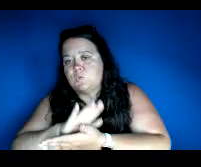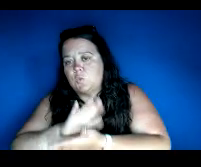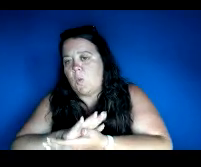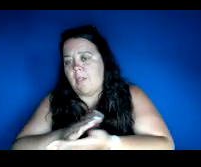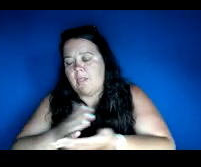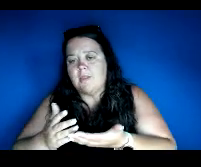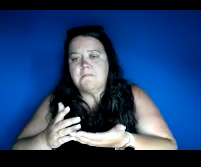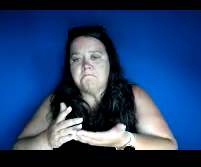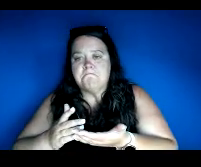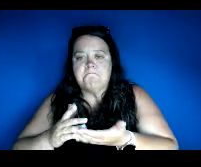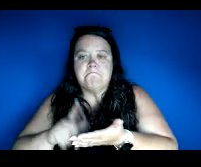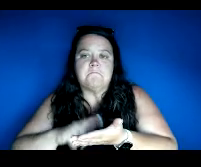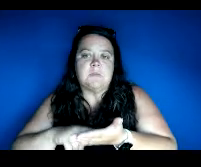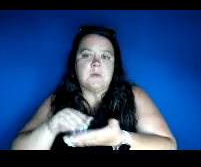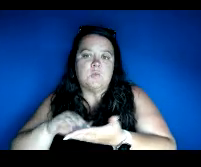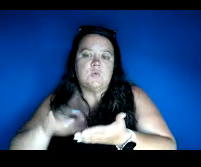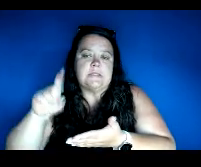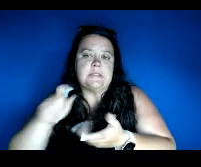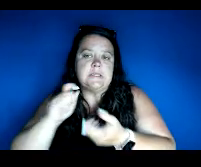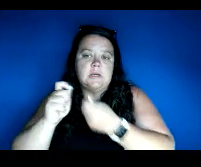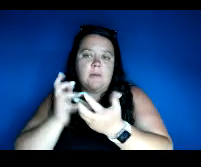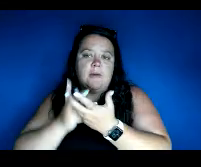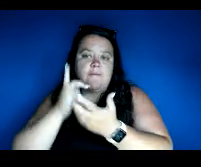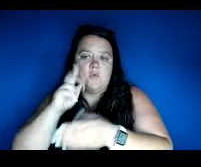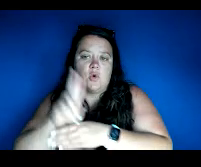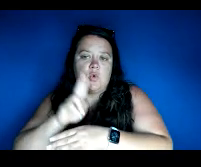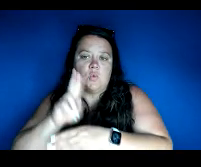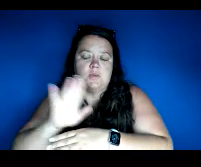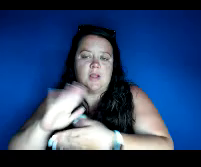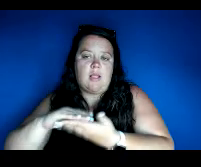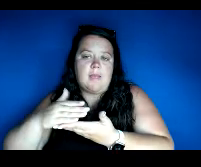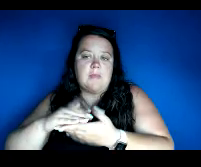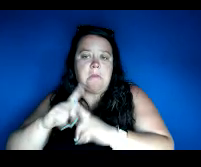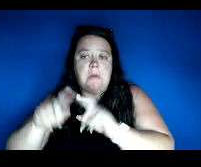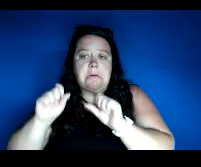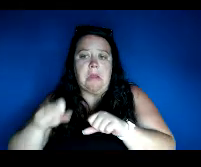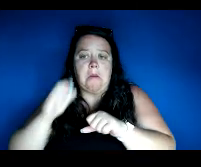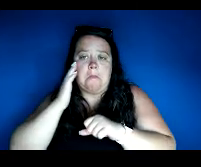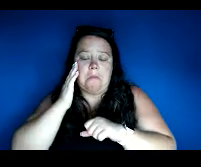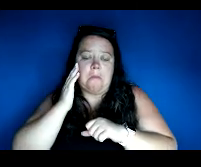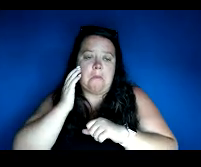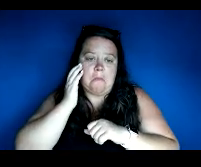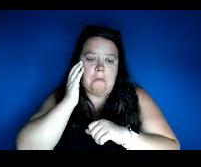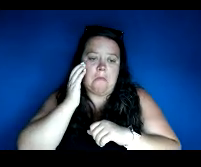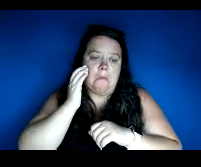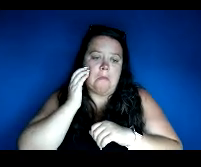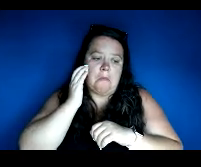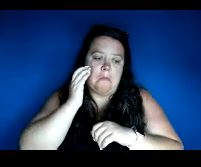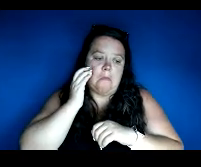sometimes students will need an accommodation to utilize their laptop in class. And then some students benefit from an audio recorder,